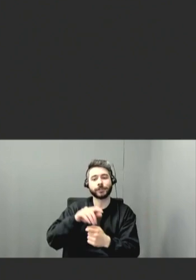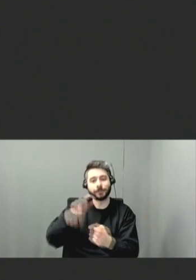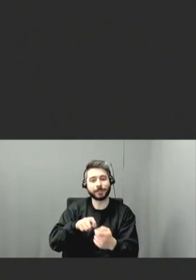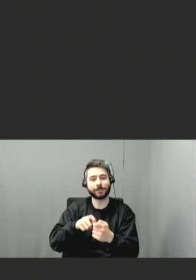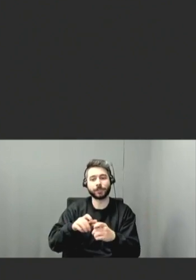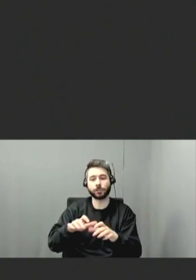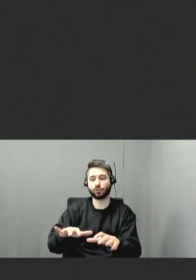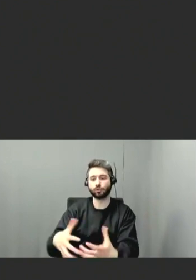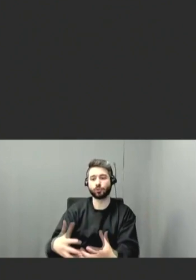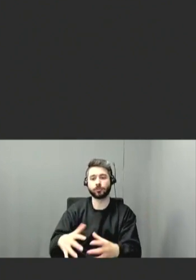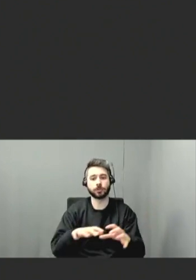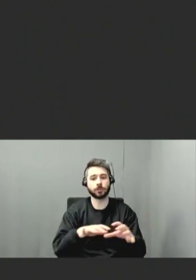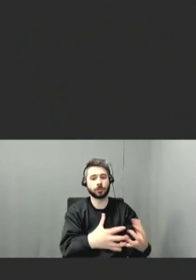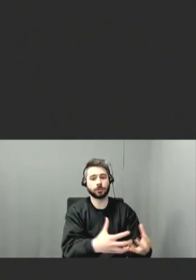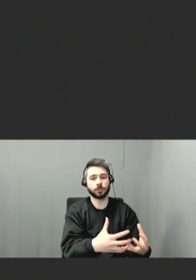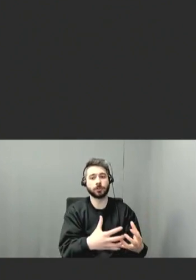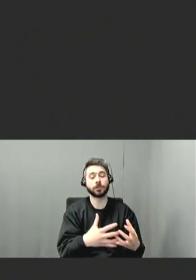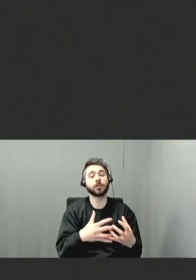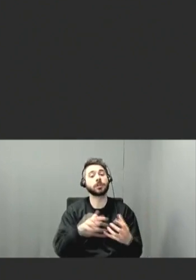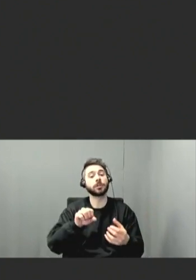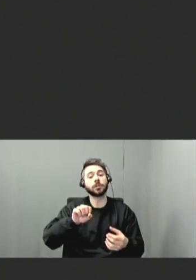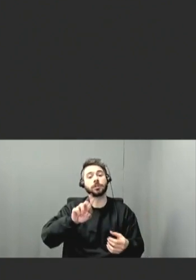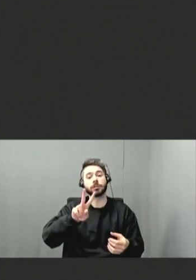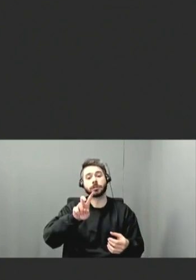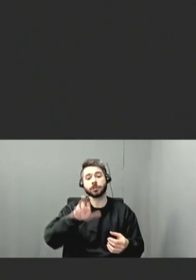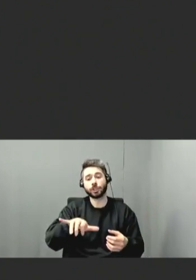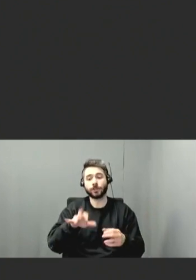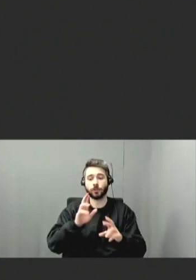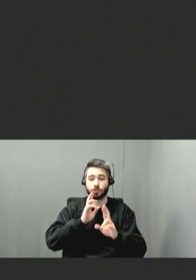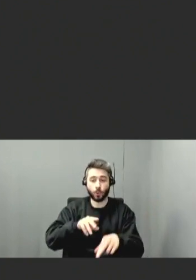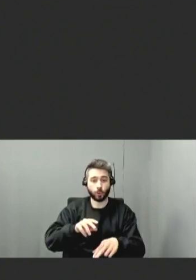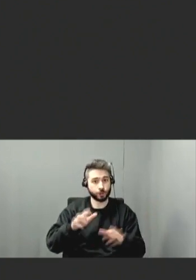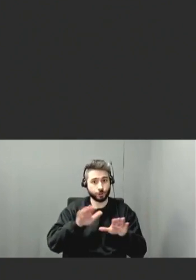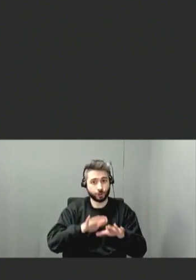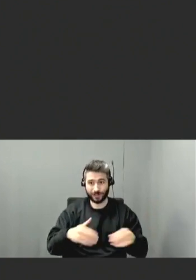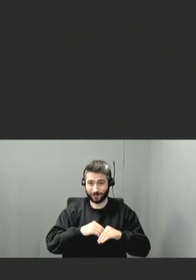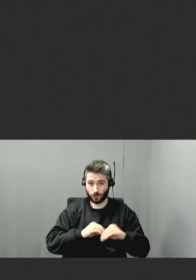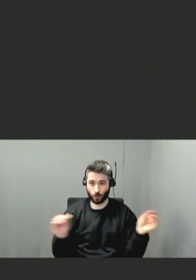The survey reported that children without insurance were more than eight times as likely